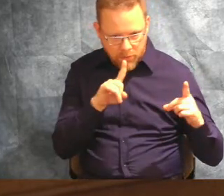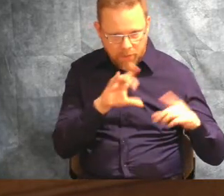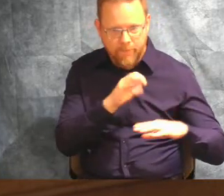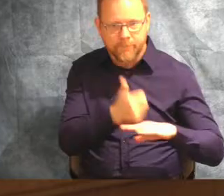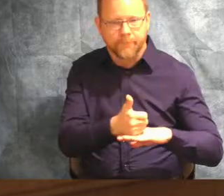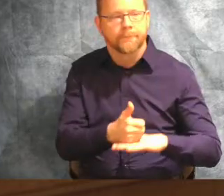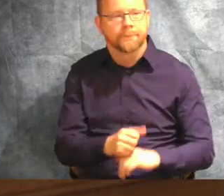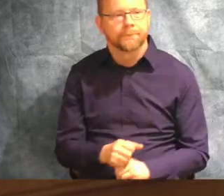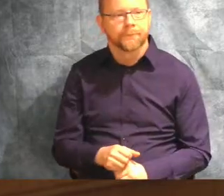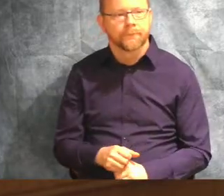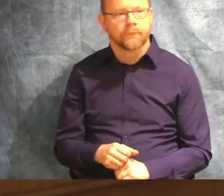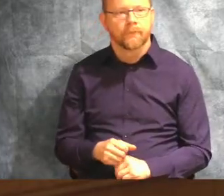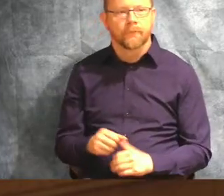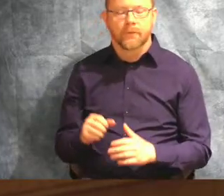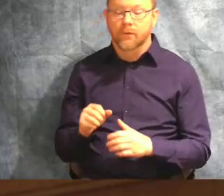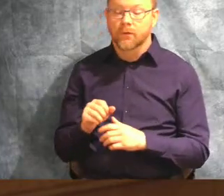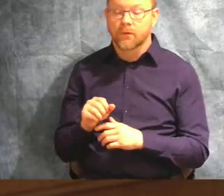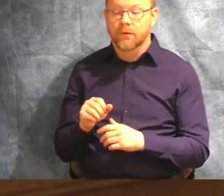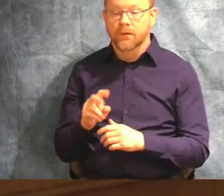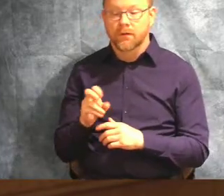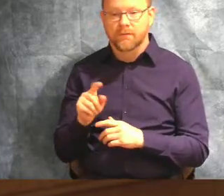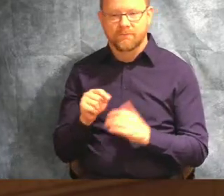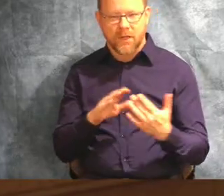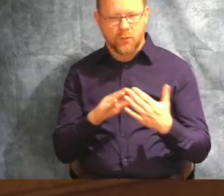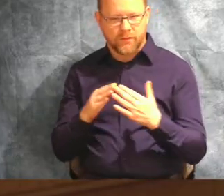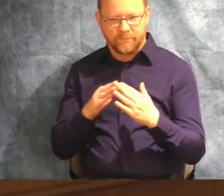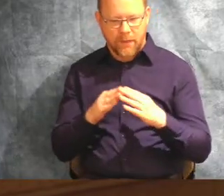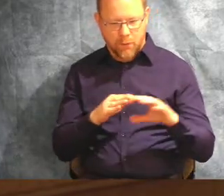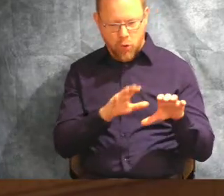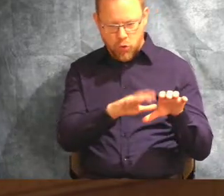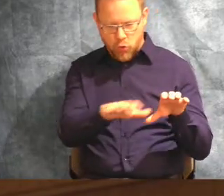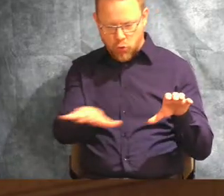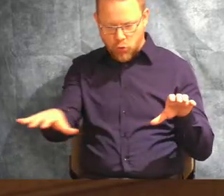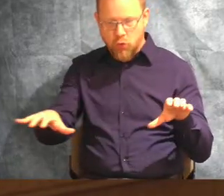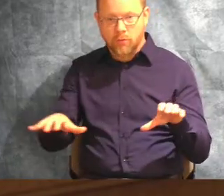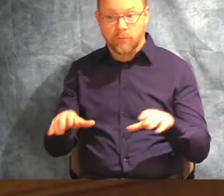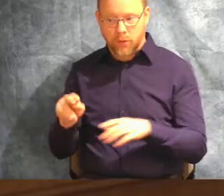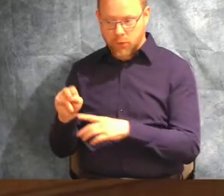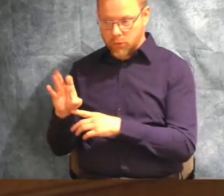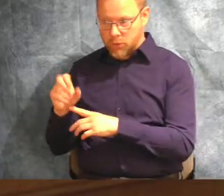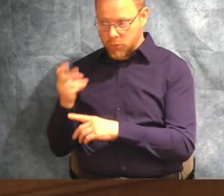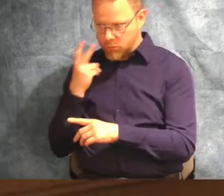specifically talked about a veterans village that we had seen on the news and whether or not we can